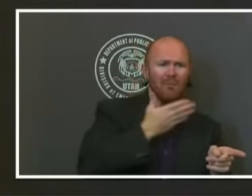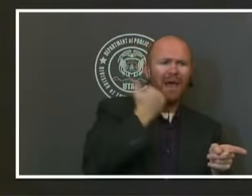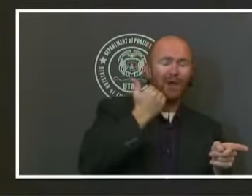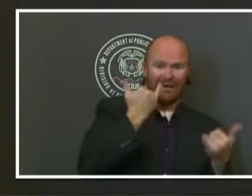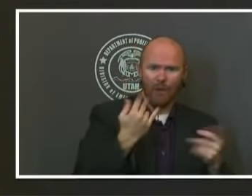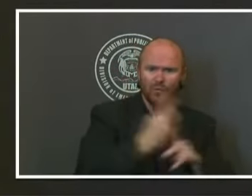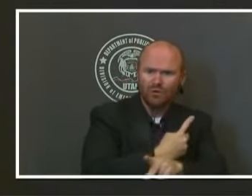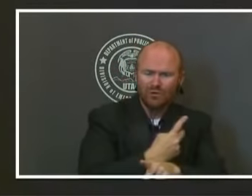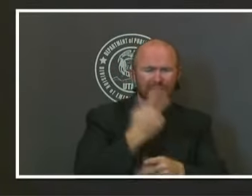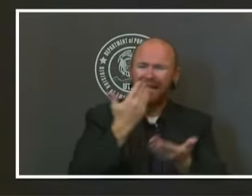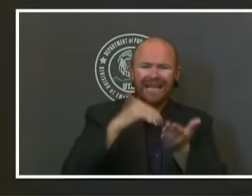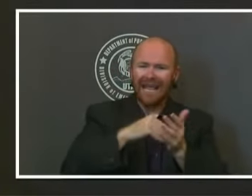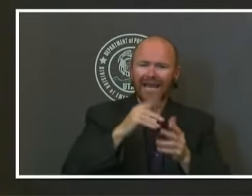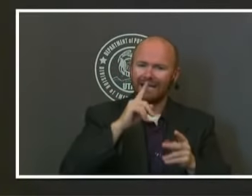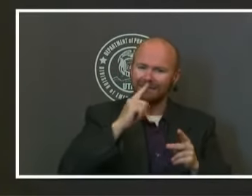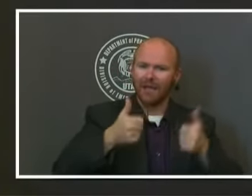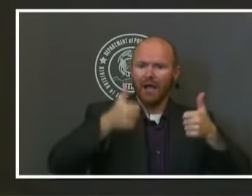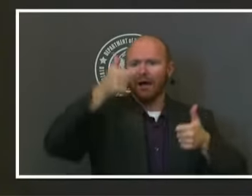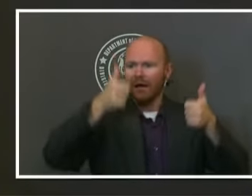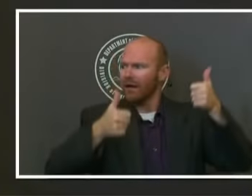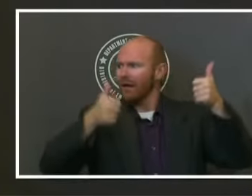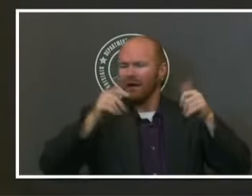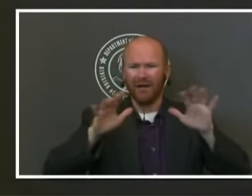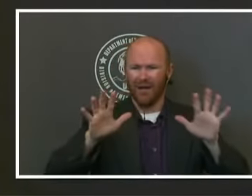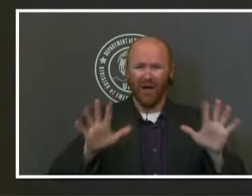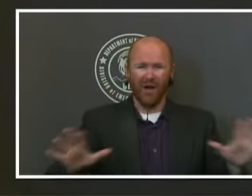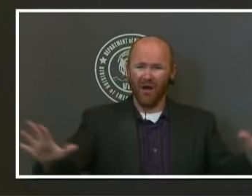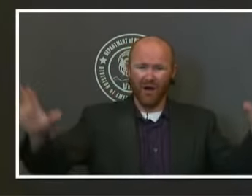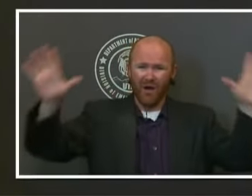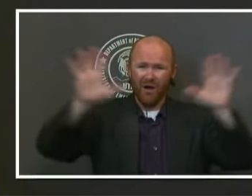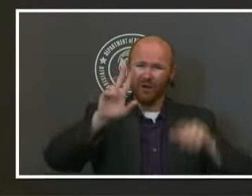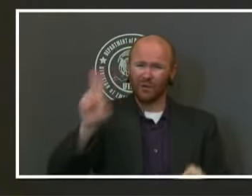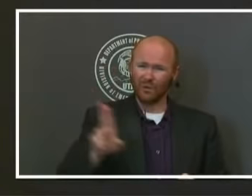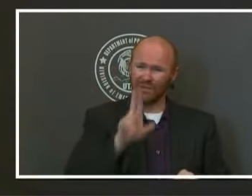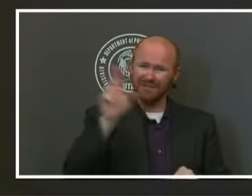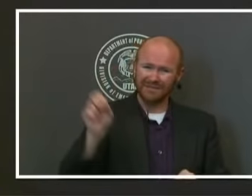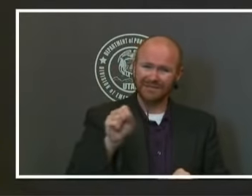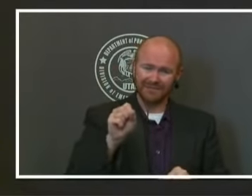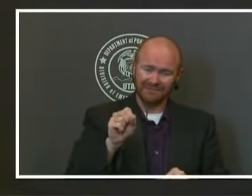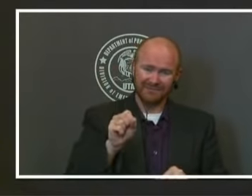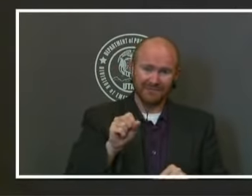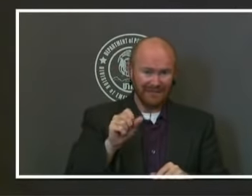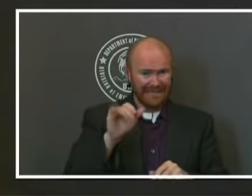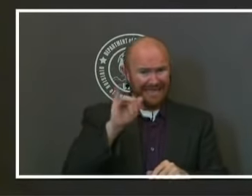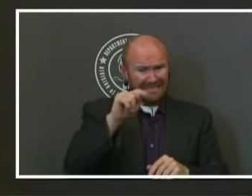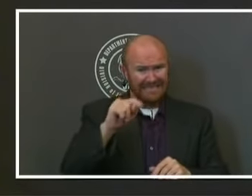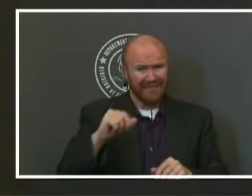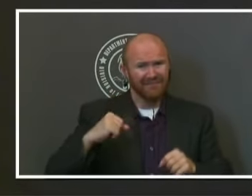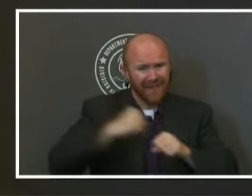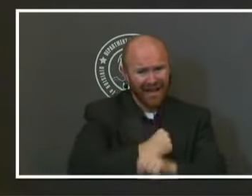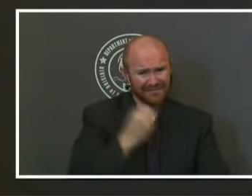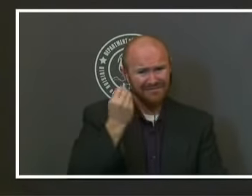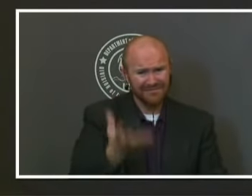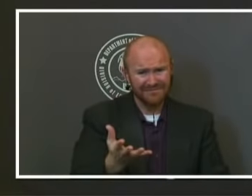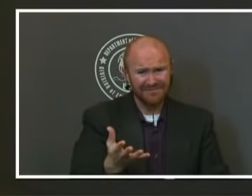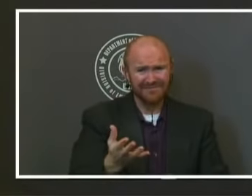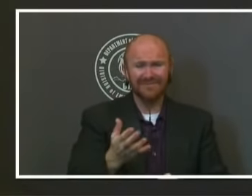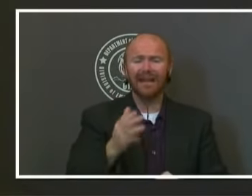their turn it is really a fight were involved with here